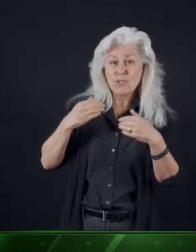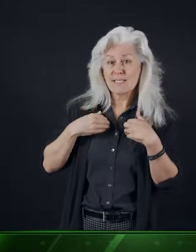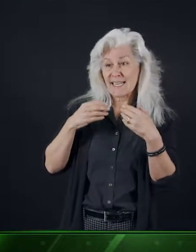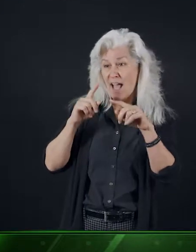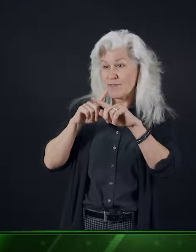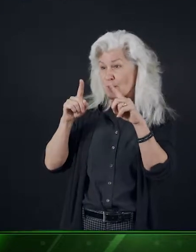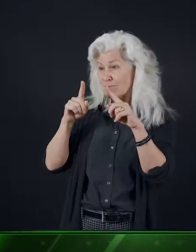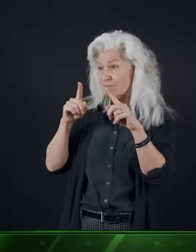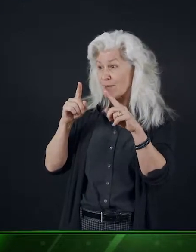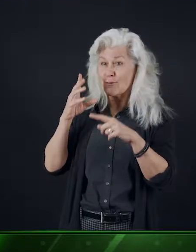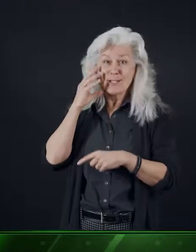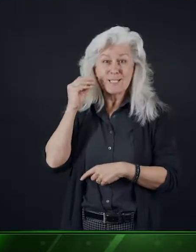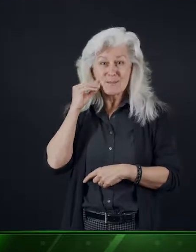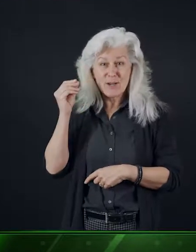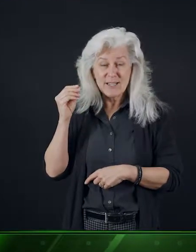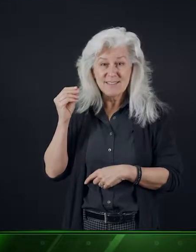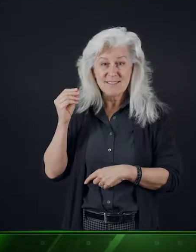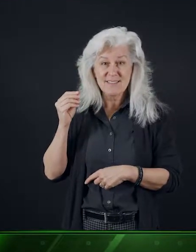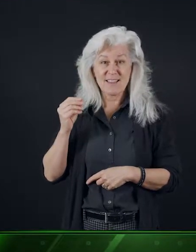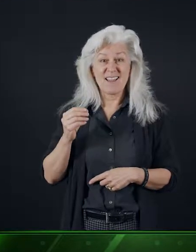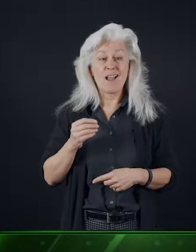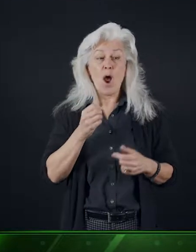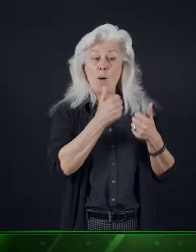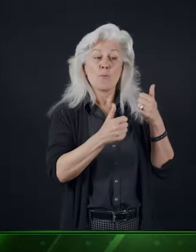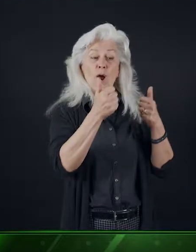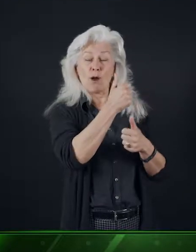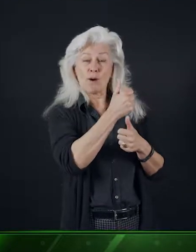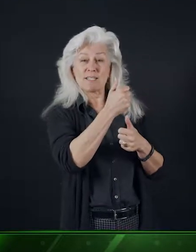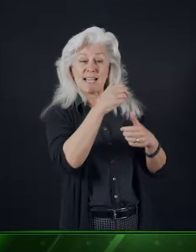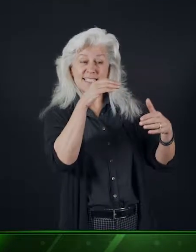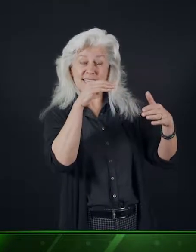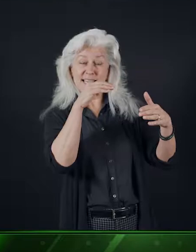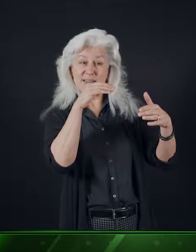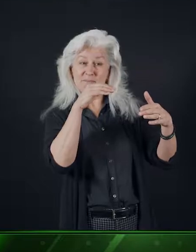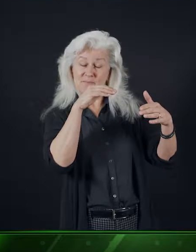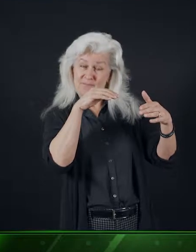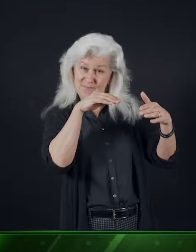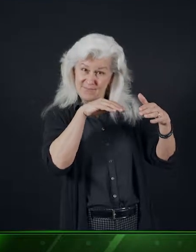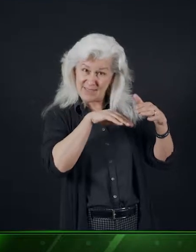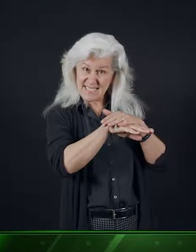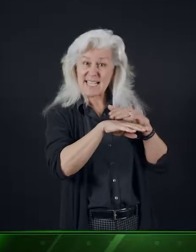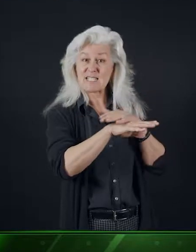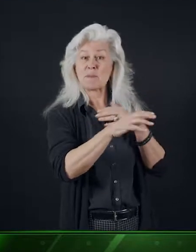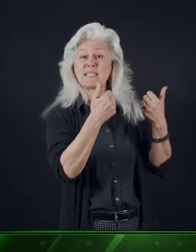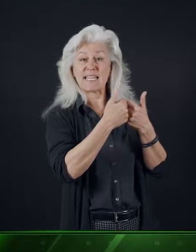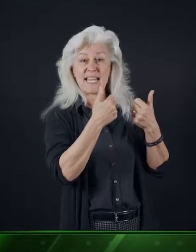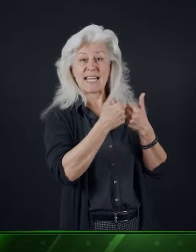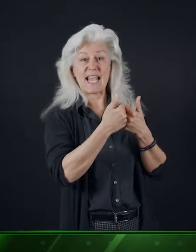Prioritizing accessibility in gaming is an investment for everybody, non-disabled and disabled.